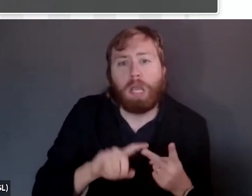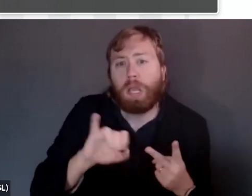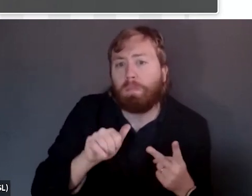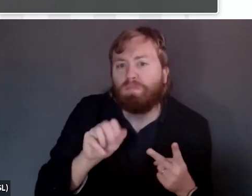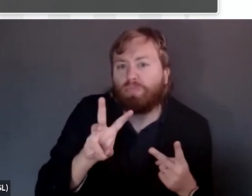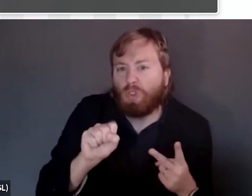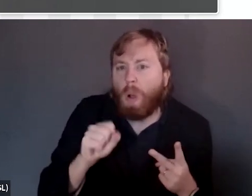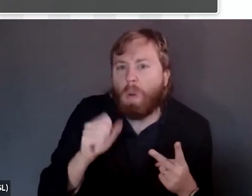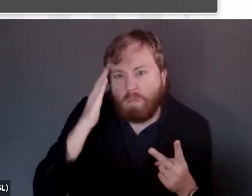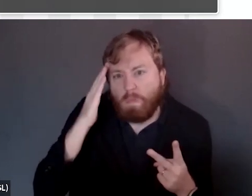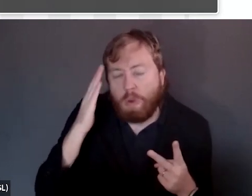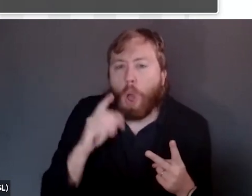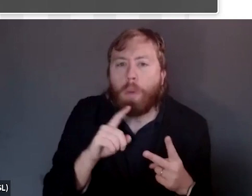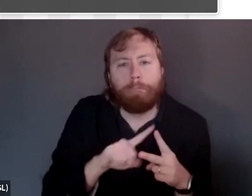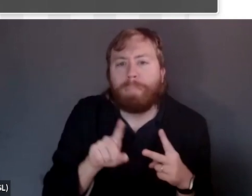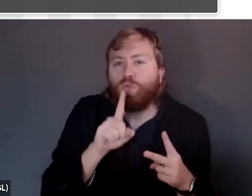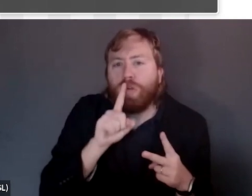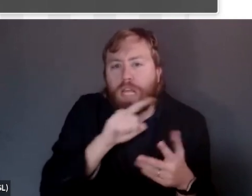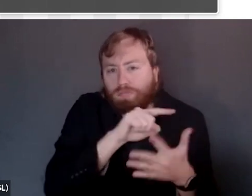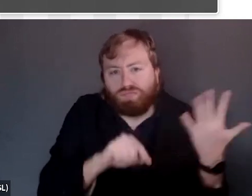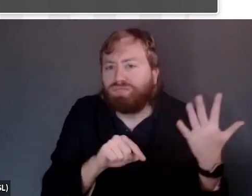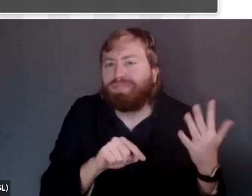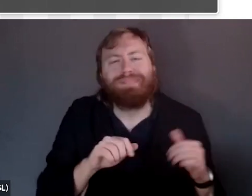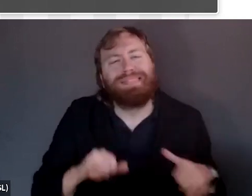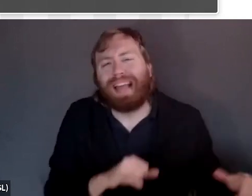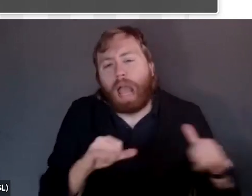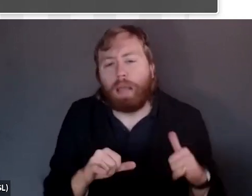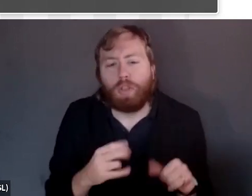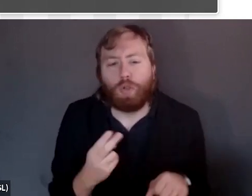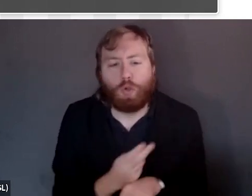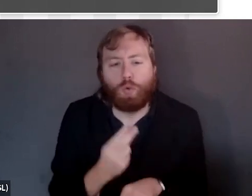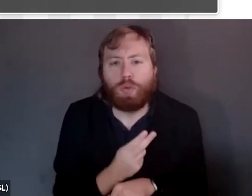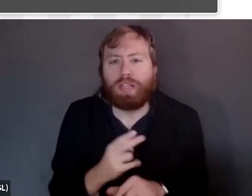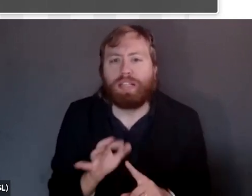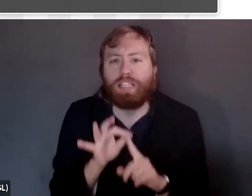They allow you to use a special sequence of keys to navigate through the table.